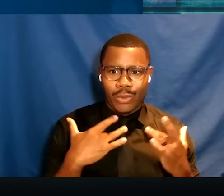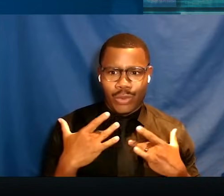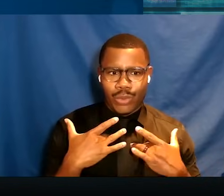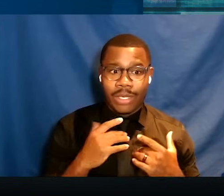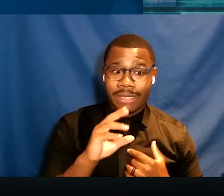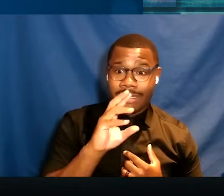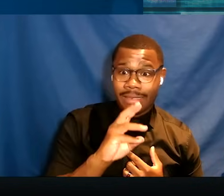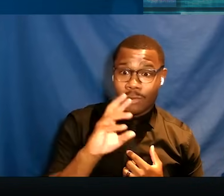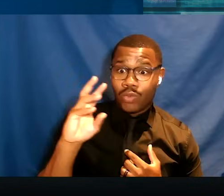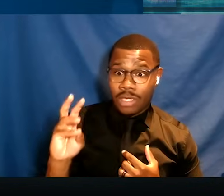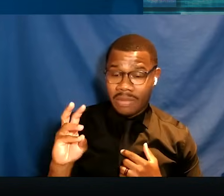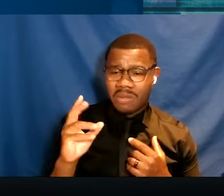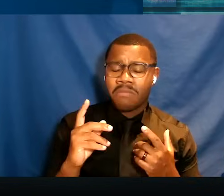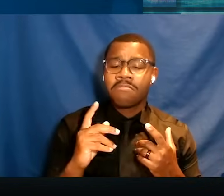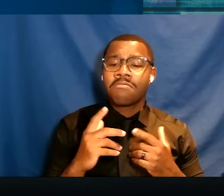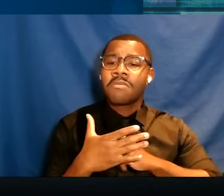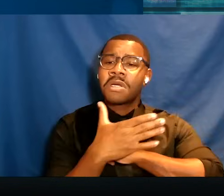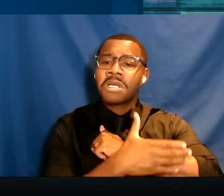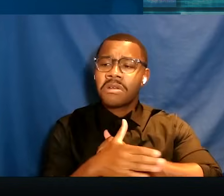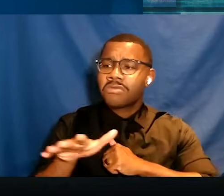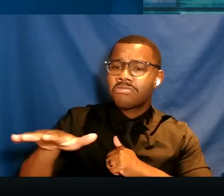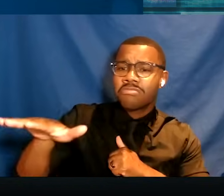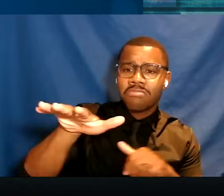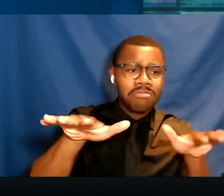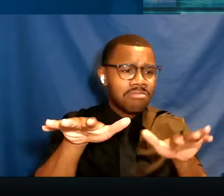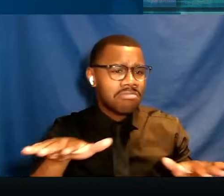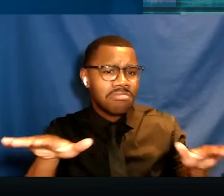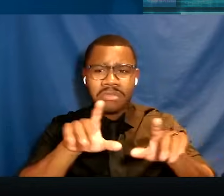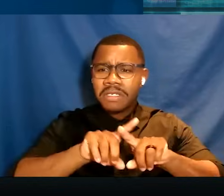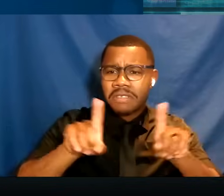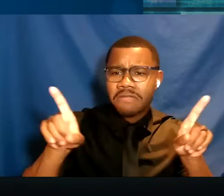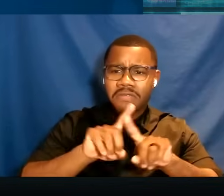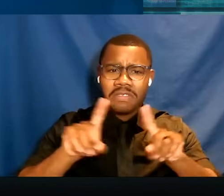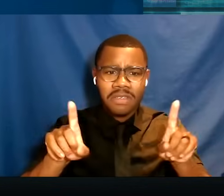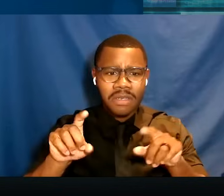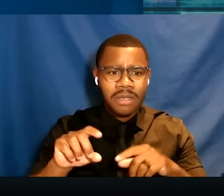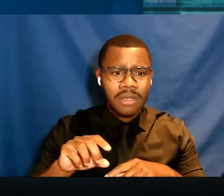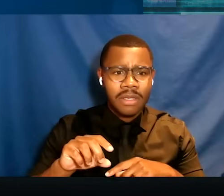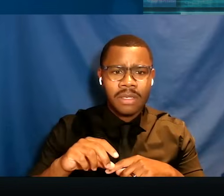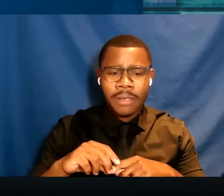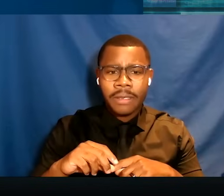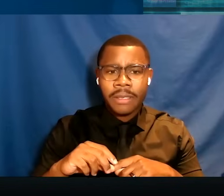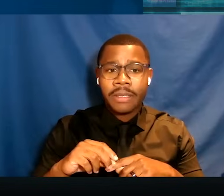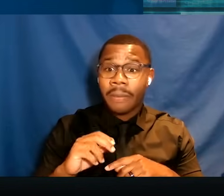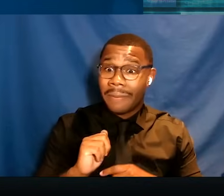from different parts of the country and different markets, but everybody had lots of self-tape issues